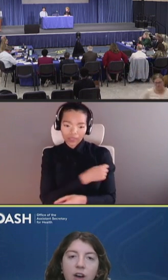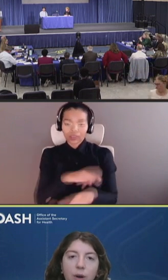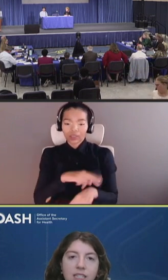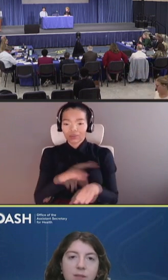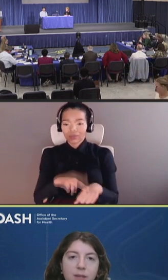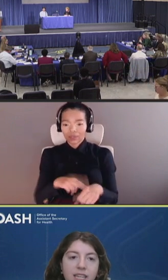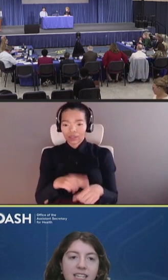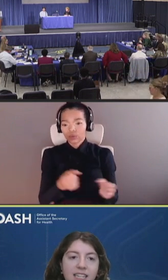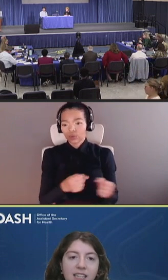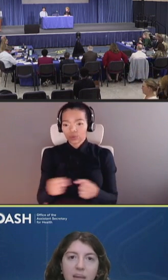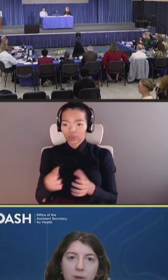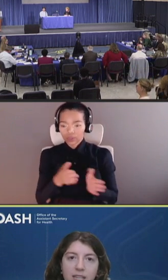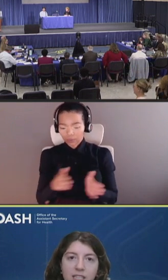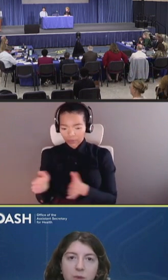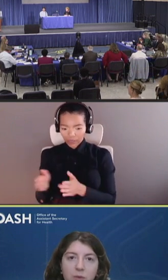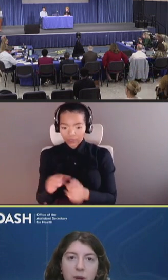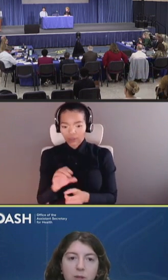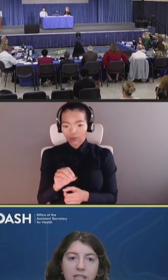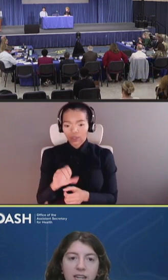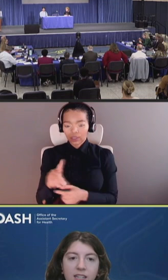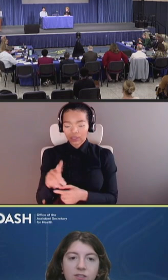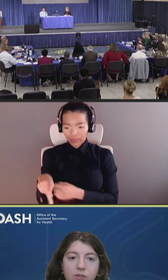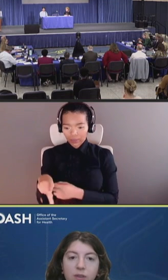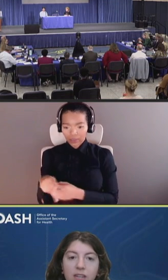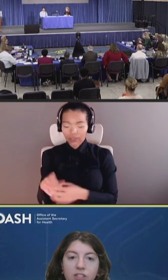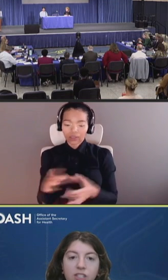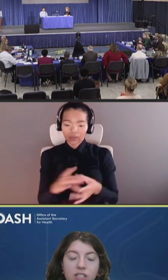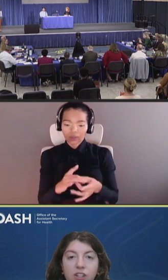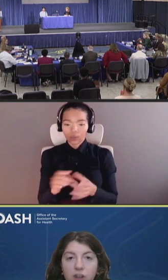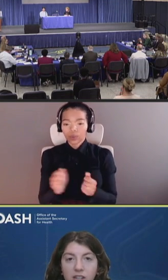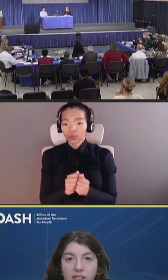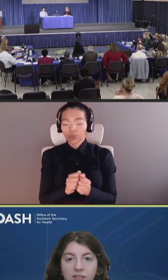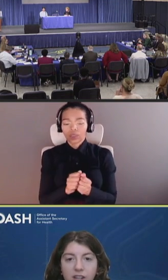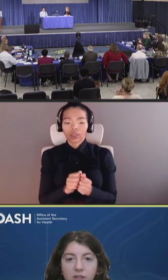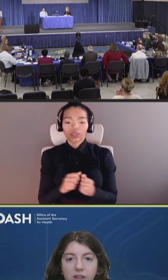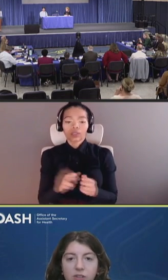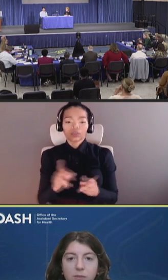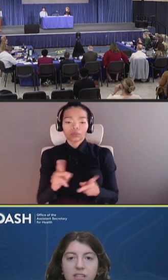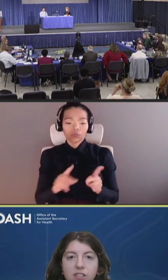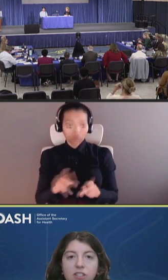OIDP collaborates with representatives from agencies across the federal government to